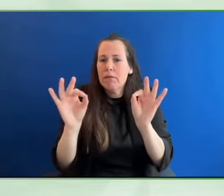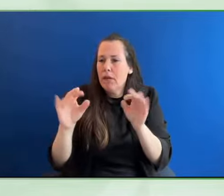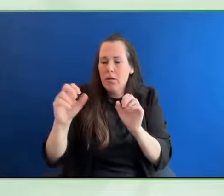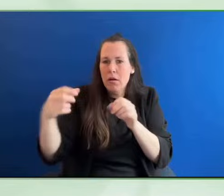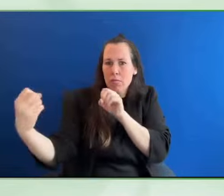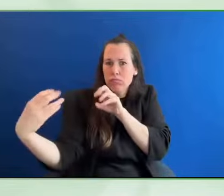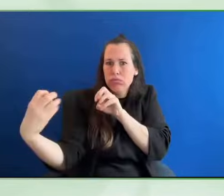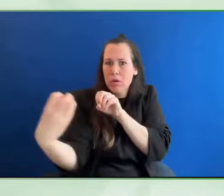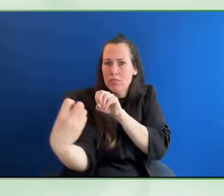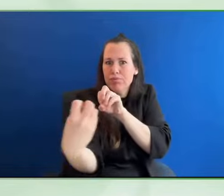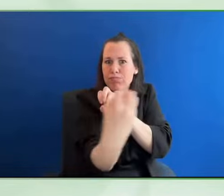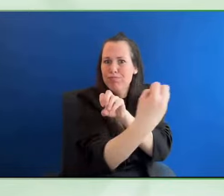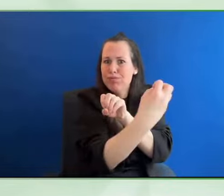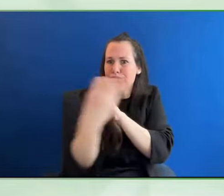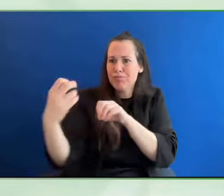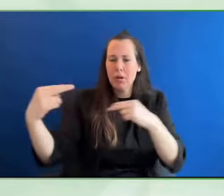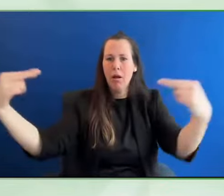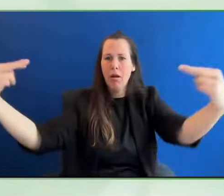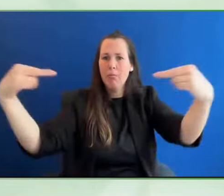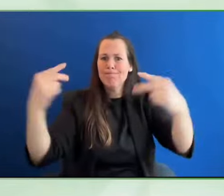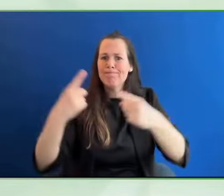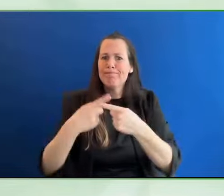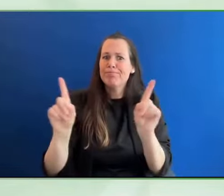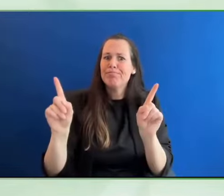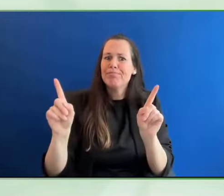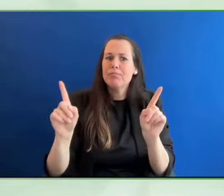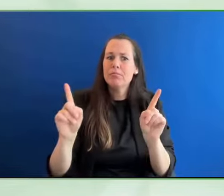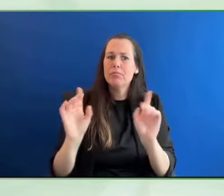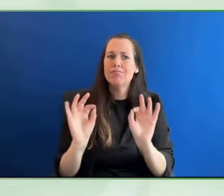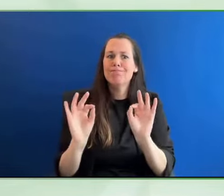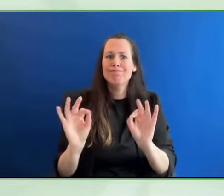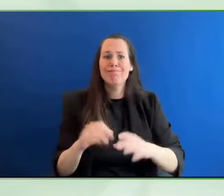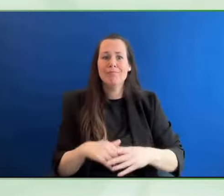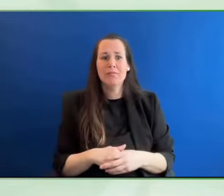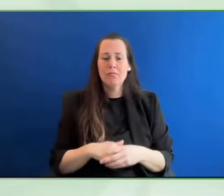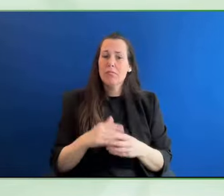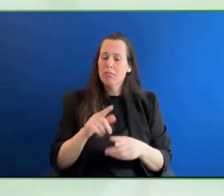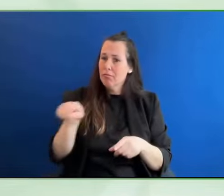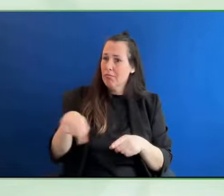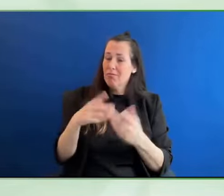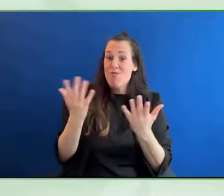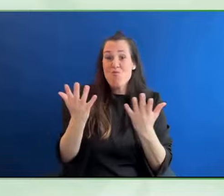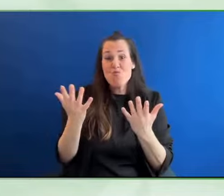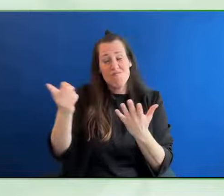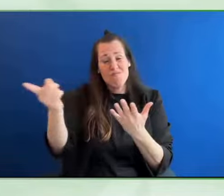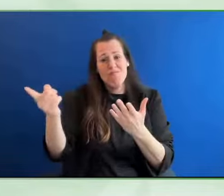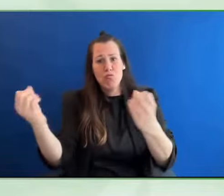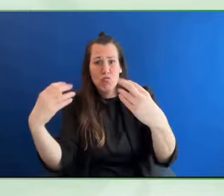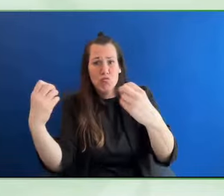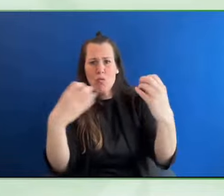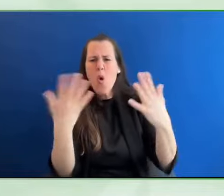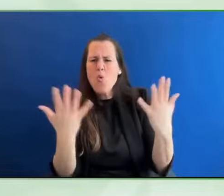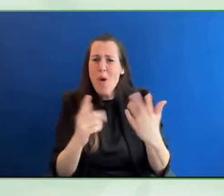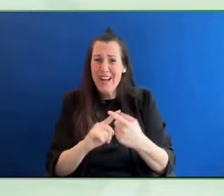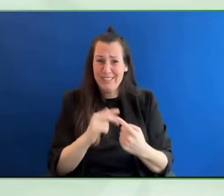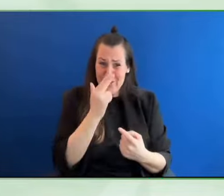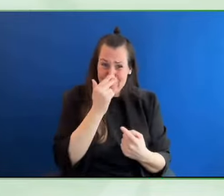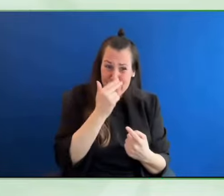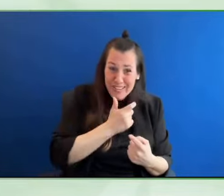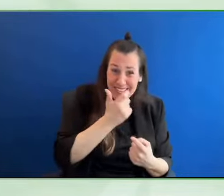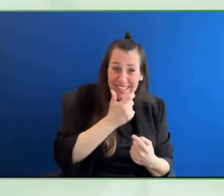it safe to talk about it and whether or not someone wants to disclose in a larger or formal